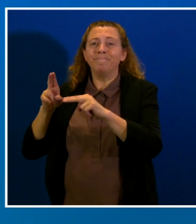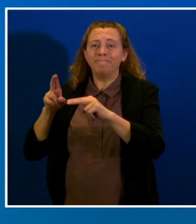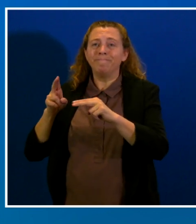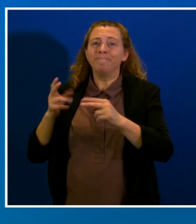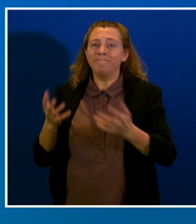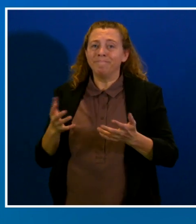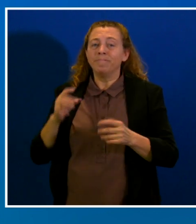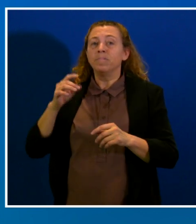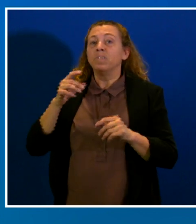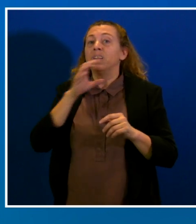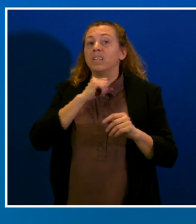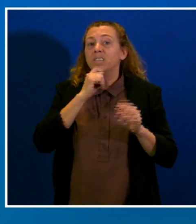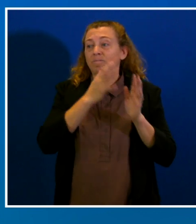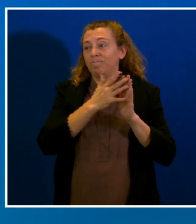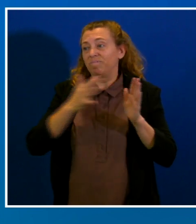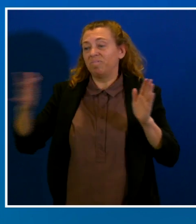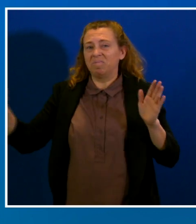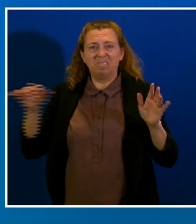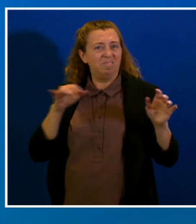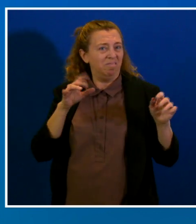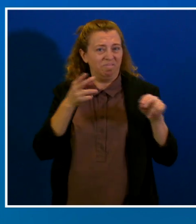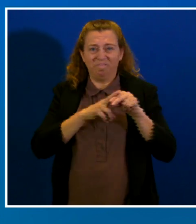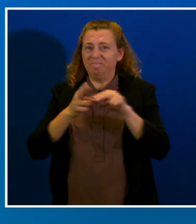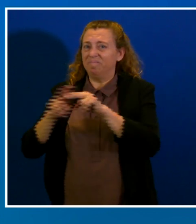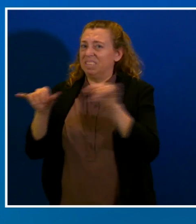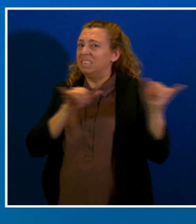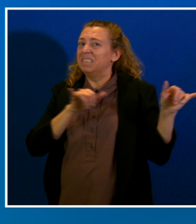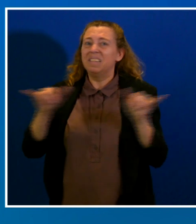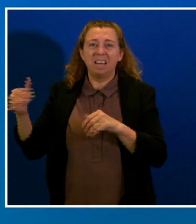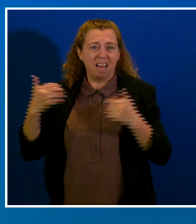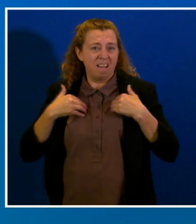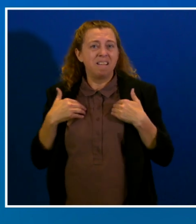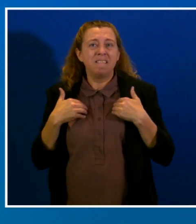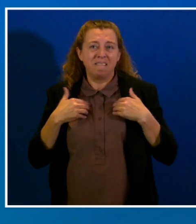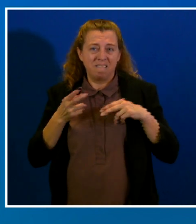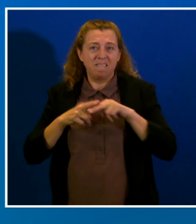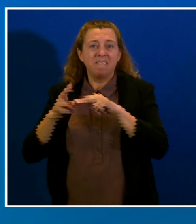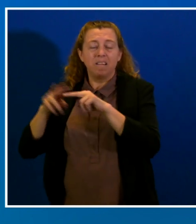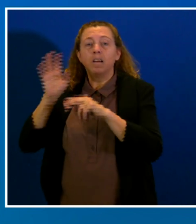biggest increase is occurring in young adults, 20 to 49 years old.